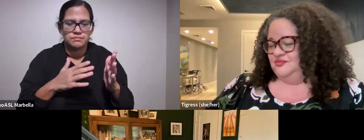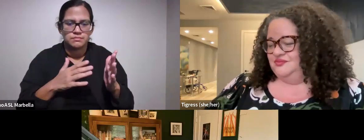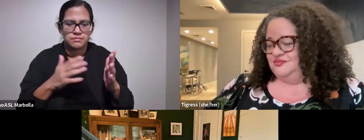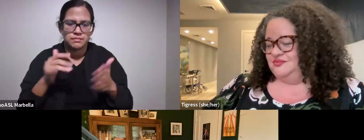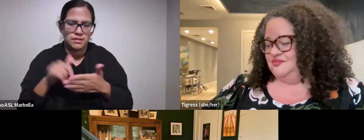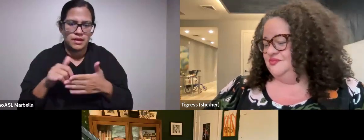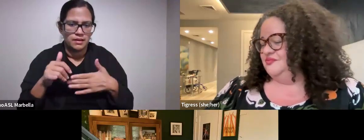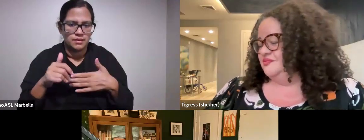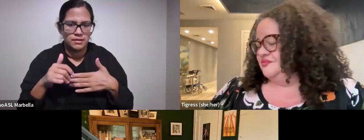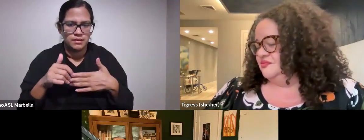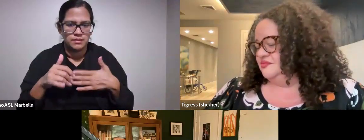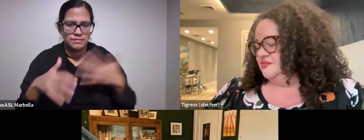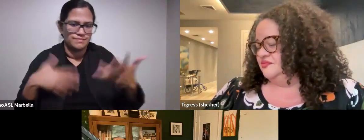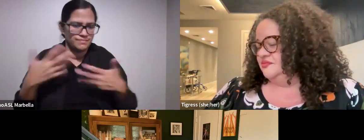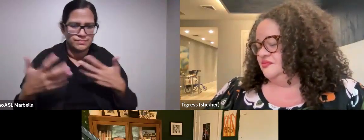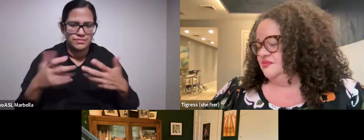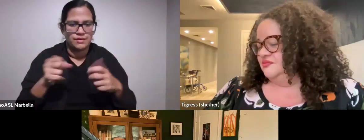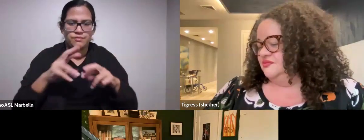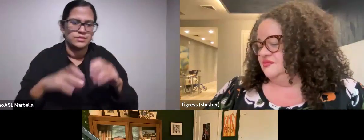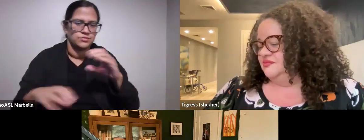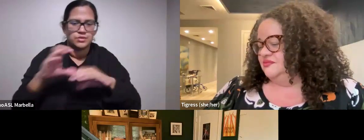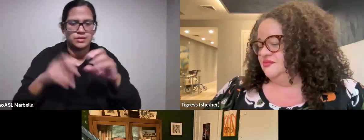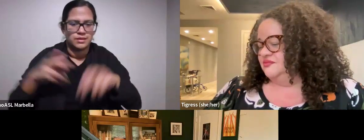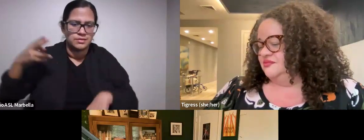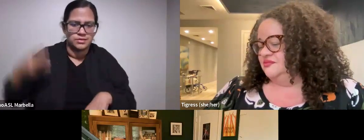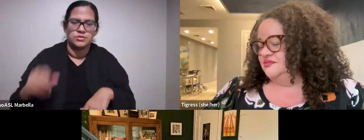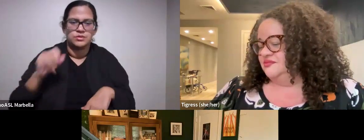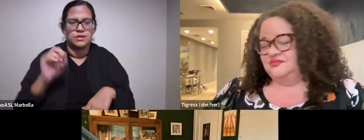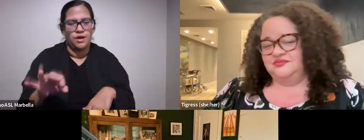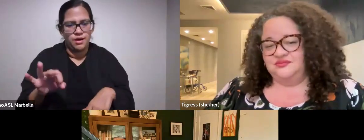histories of these kind of decision points where we decide what to